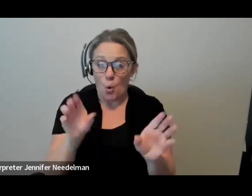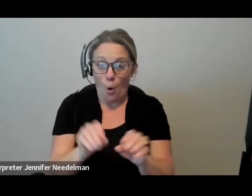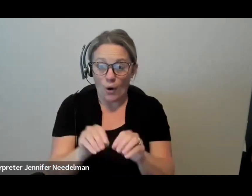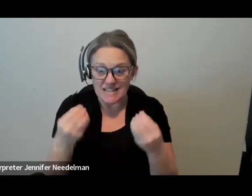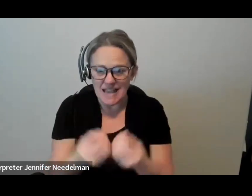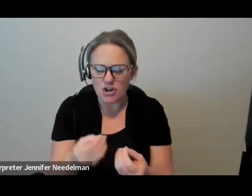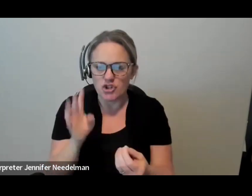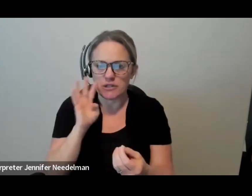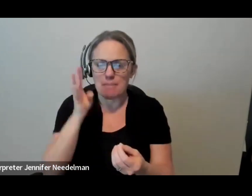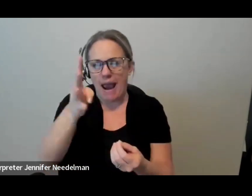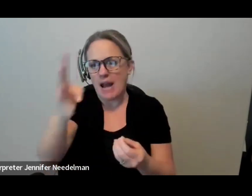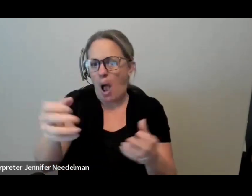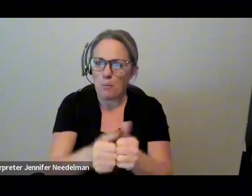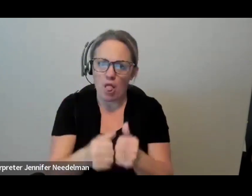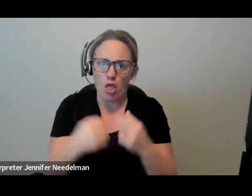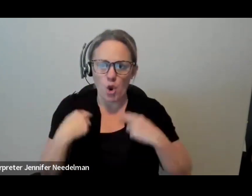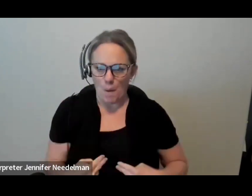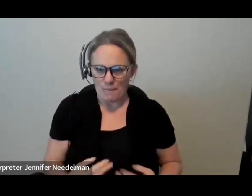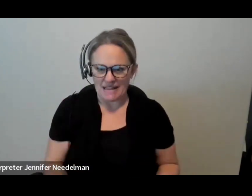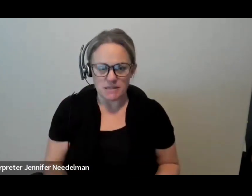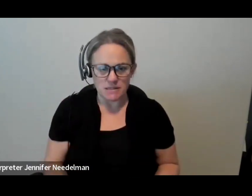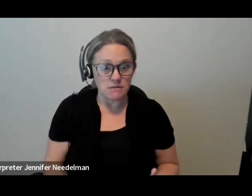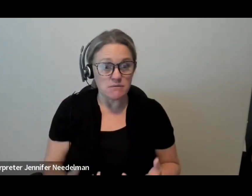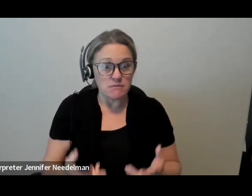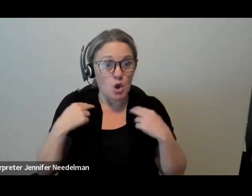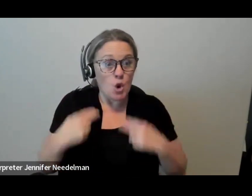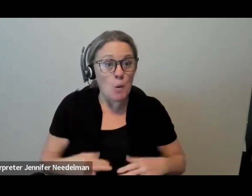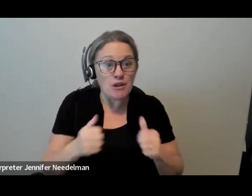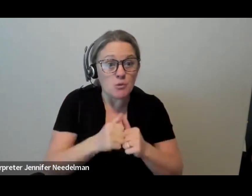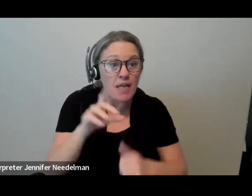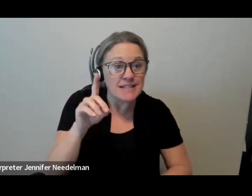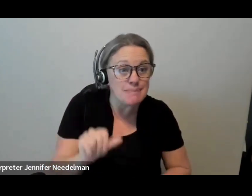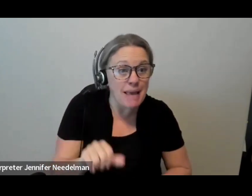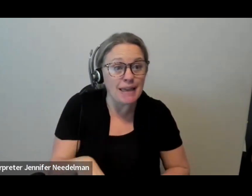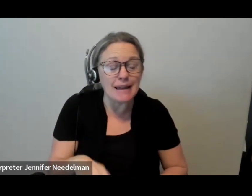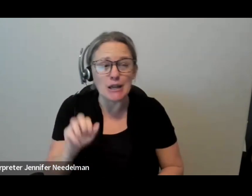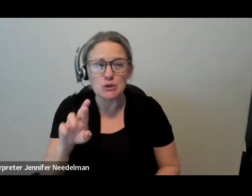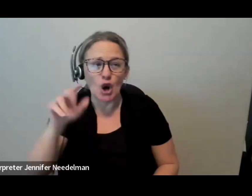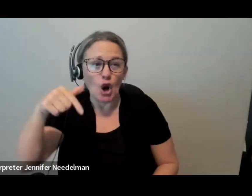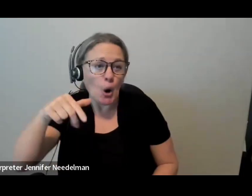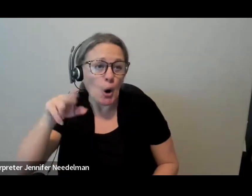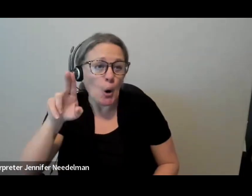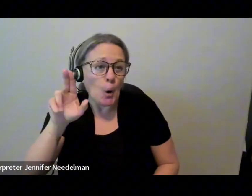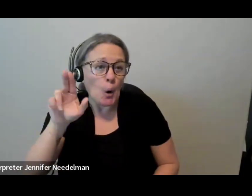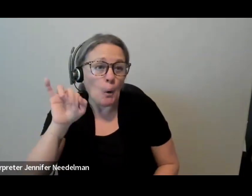and those humans probably have disabilities or quirks or needs or all sorts of things